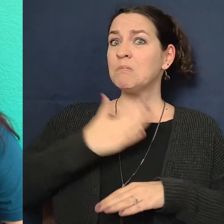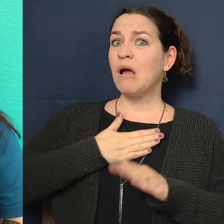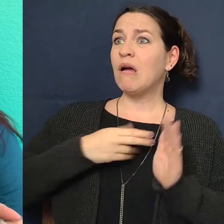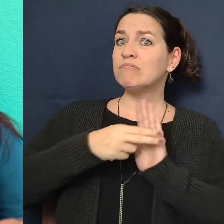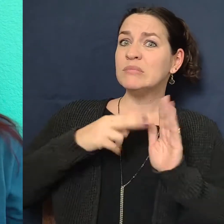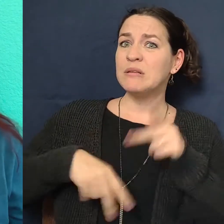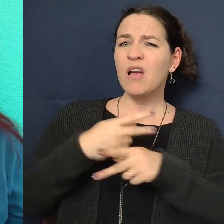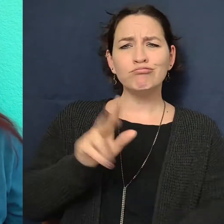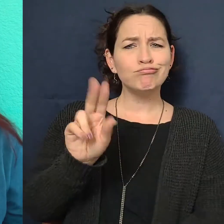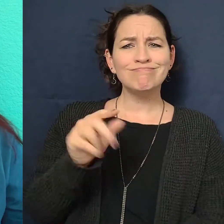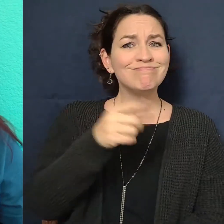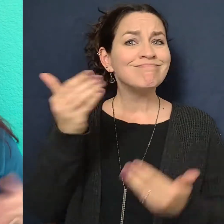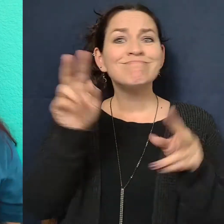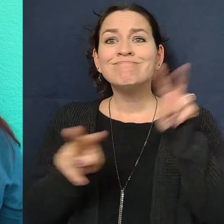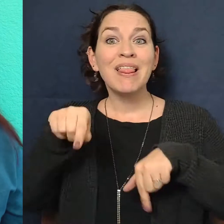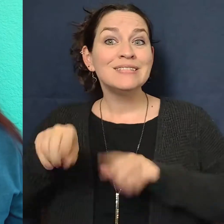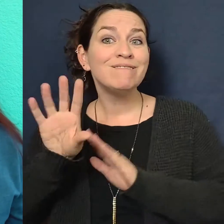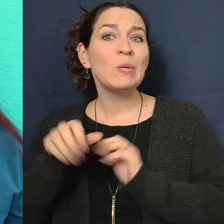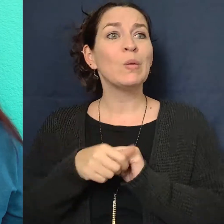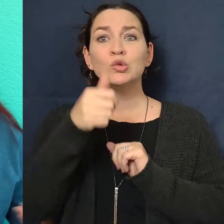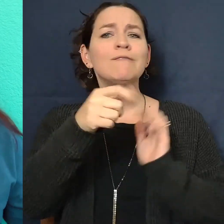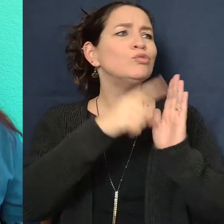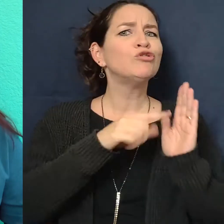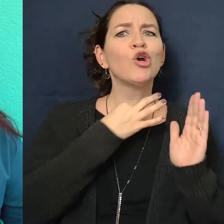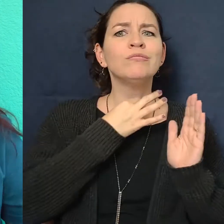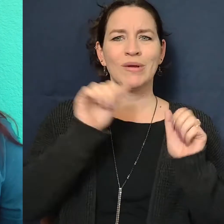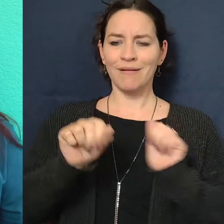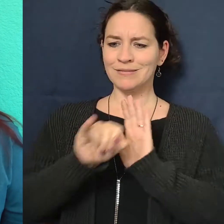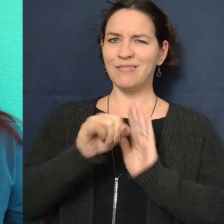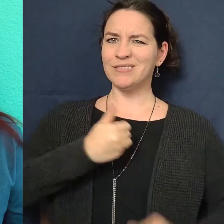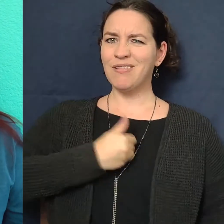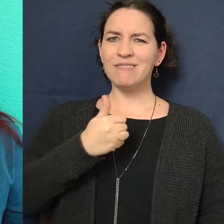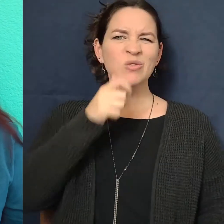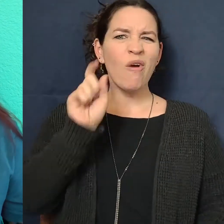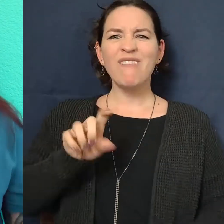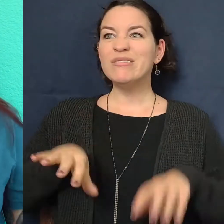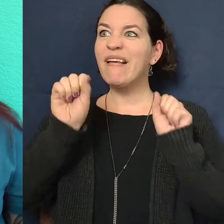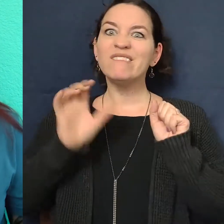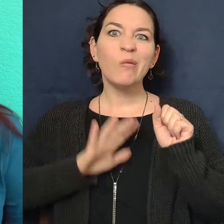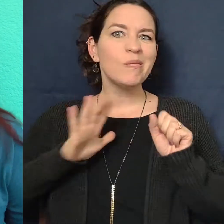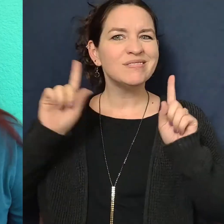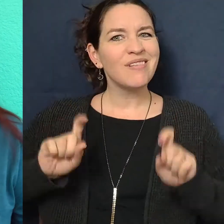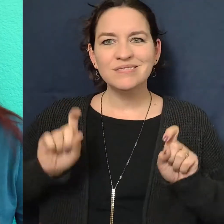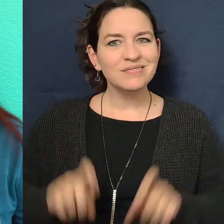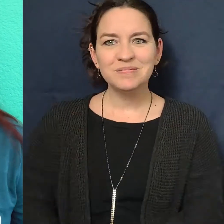You can listen to videos like this and do your own research and figure out what your Myers-Briggs type is without having to go through the test process.